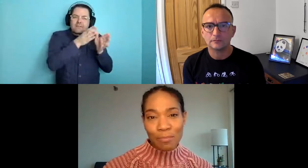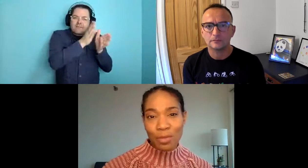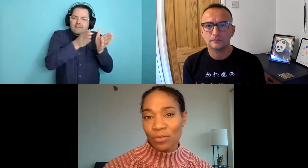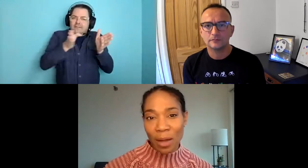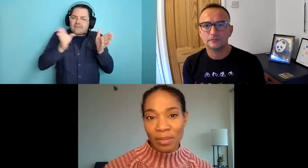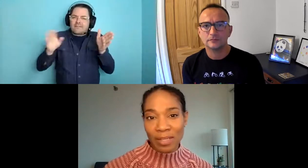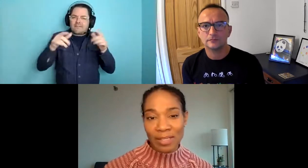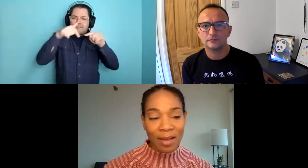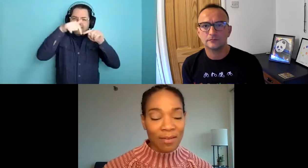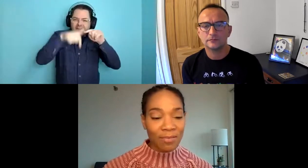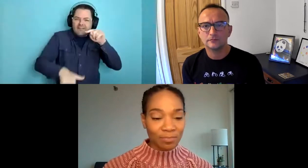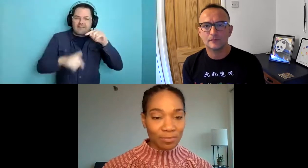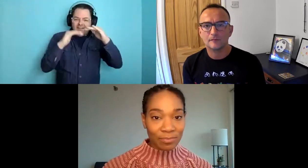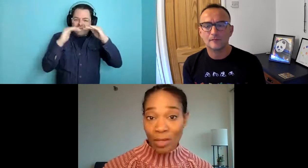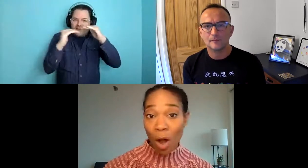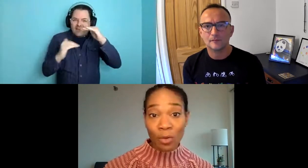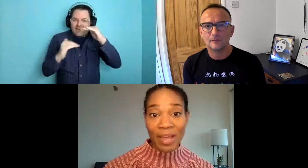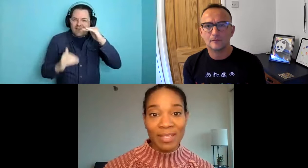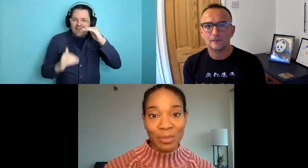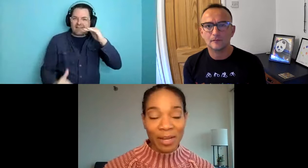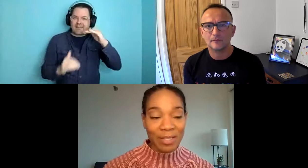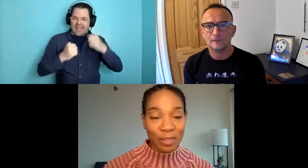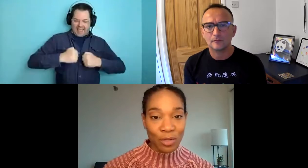sexual orientation our sexual antomny and our gender